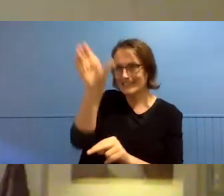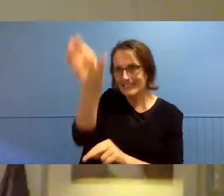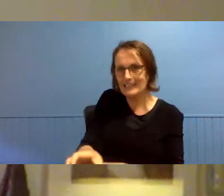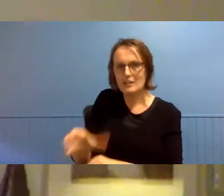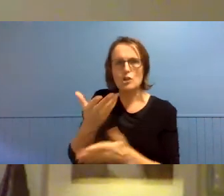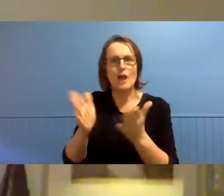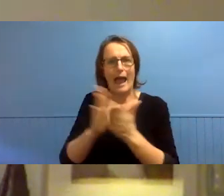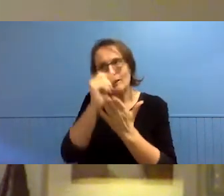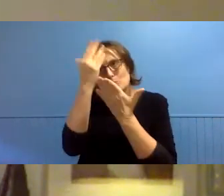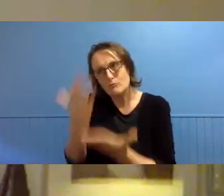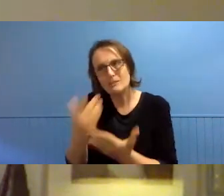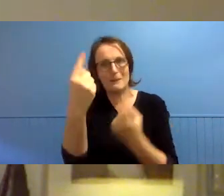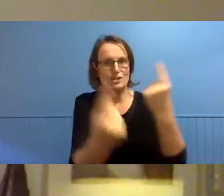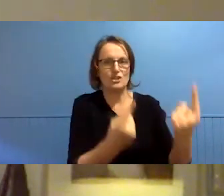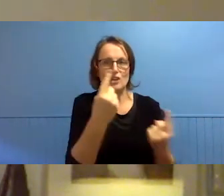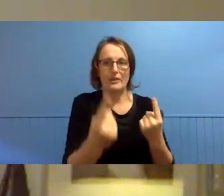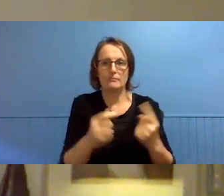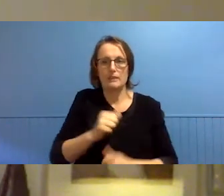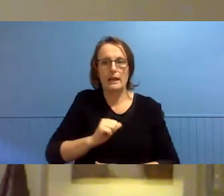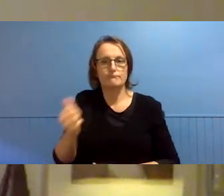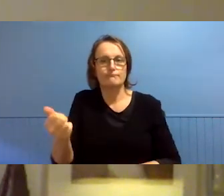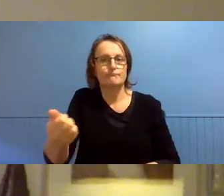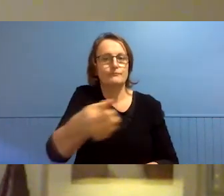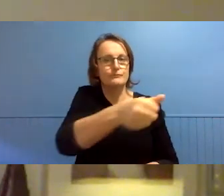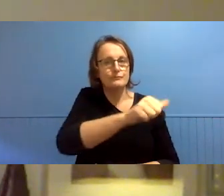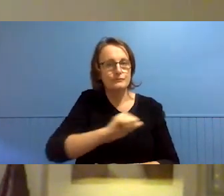listening format? I like this idea that the First Nations Arts Awards,